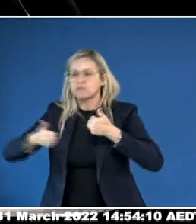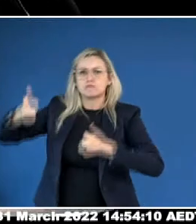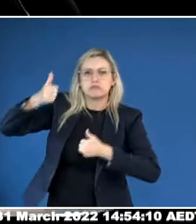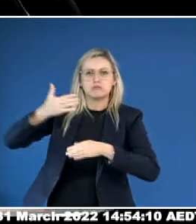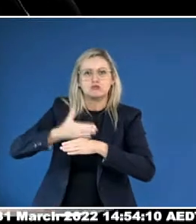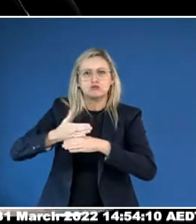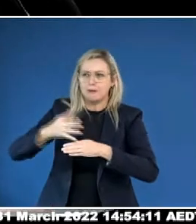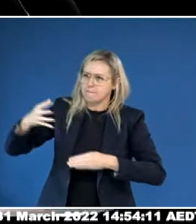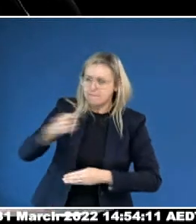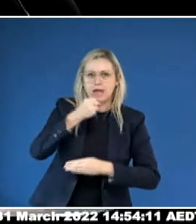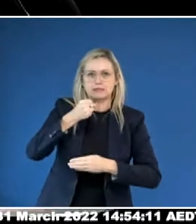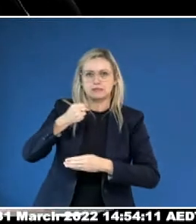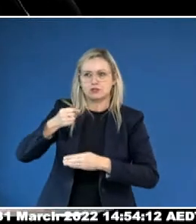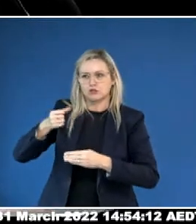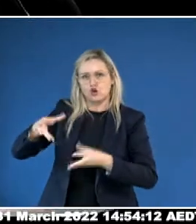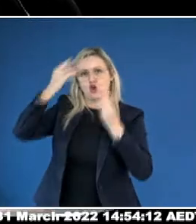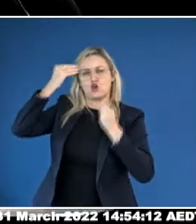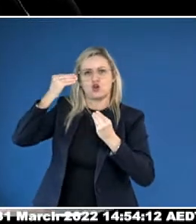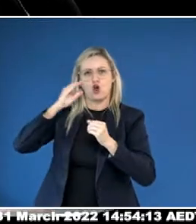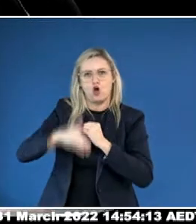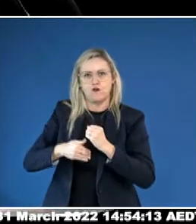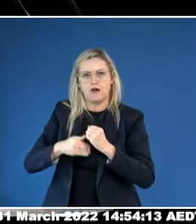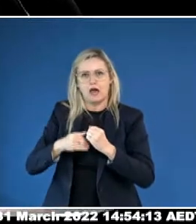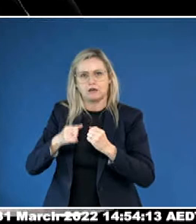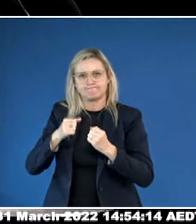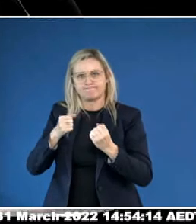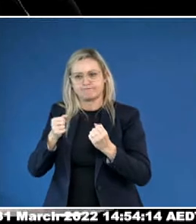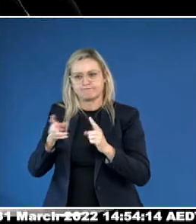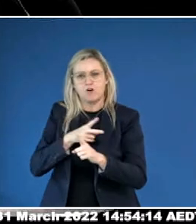fields. It mandates Native American women's rights.